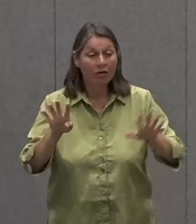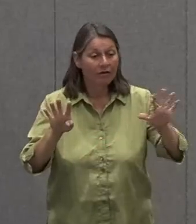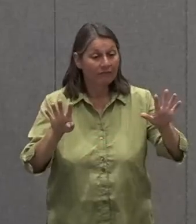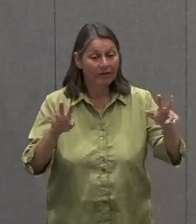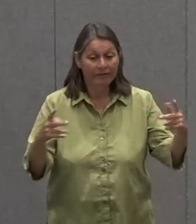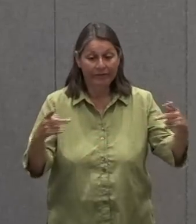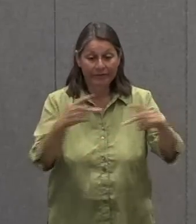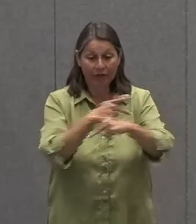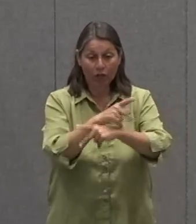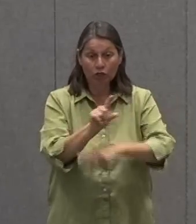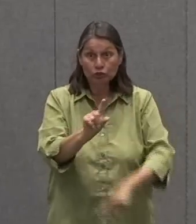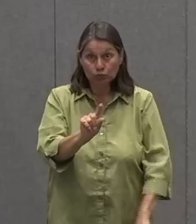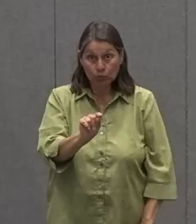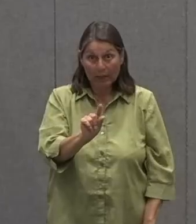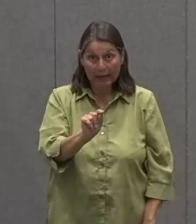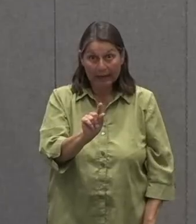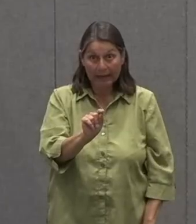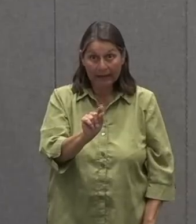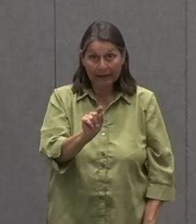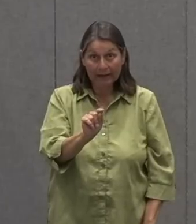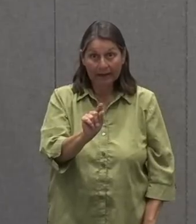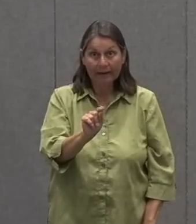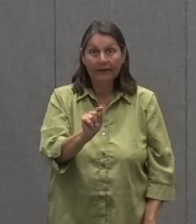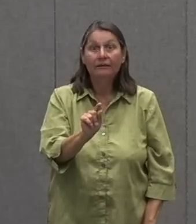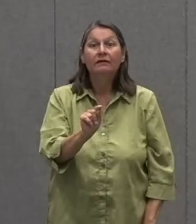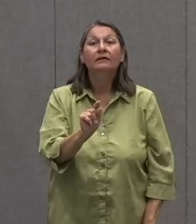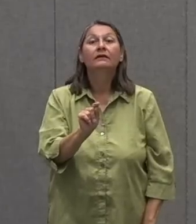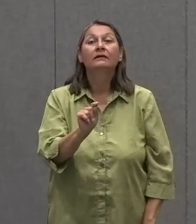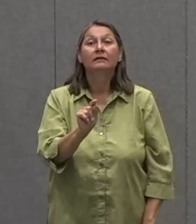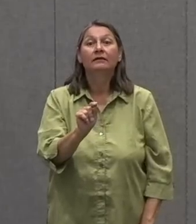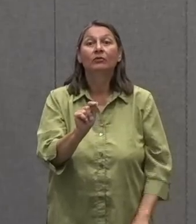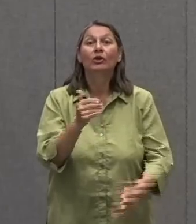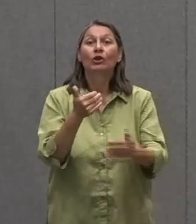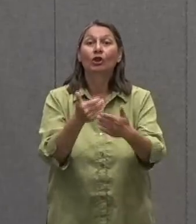All right, we're close. So what would the remainder be? One.